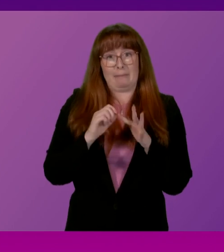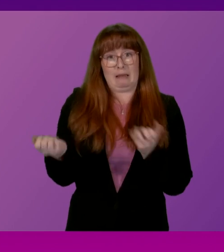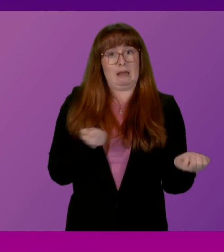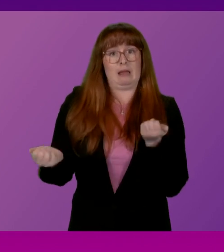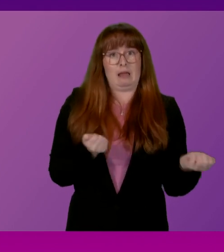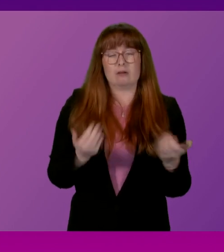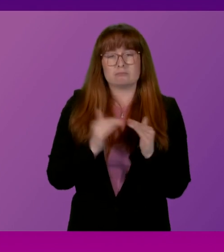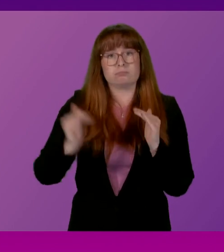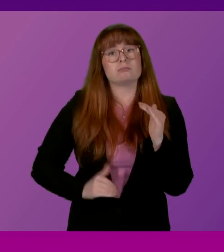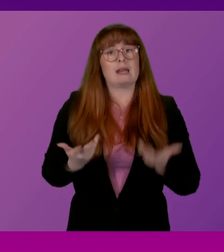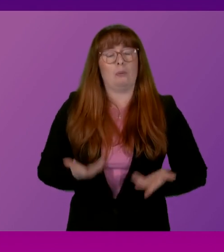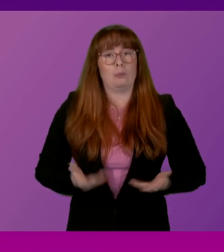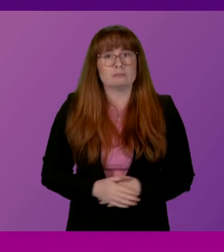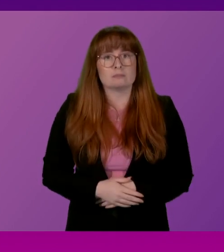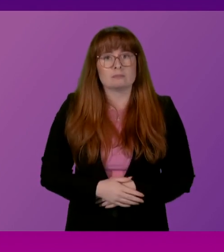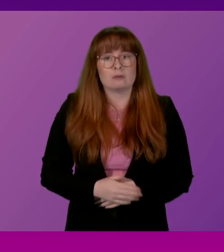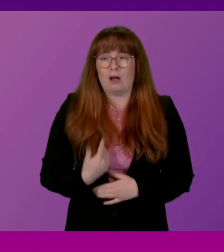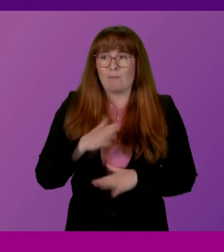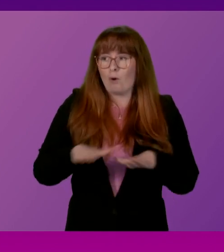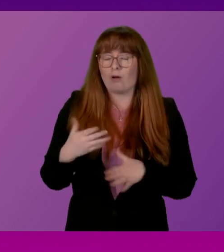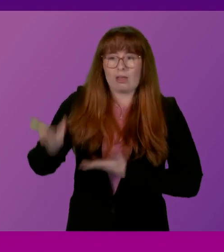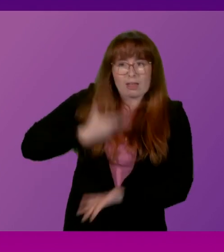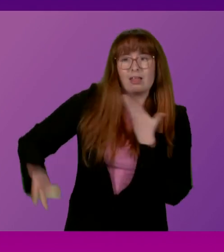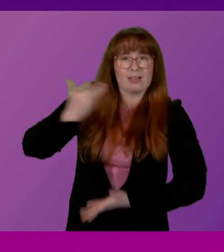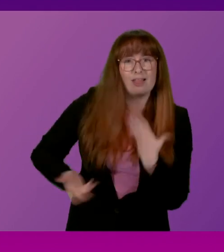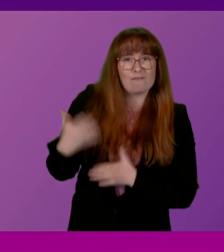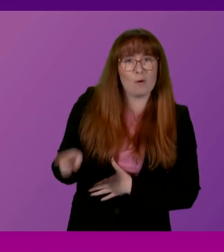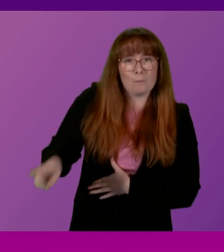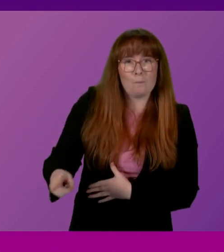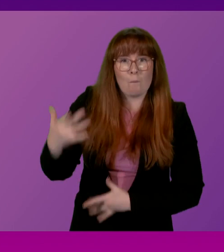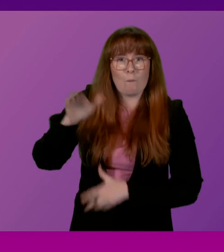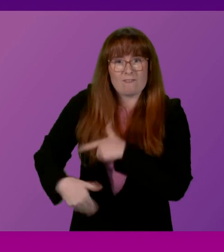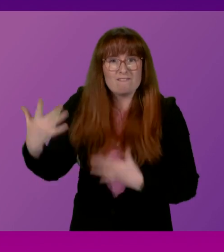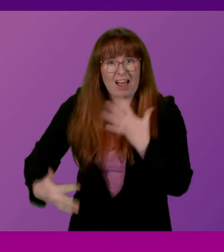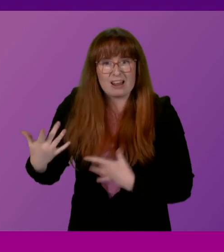I am not going to take lectures about the public finances from Douglas Ross, when his